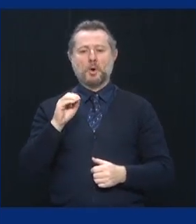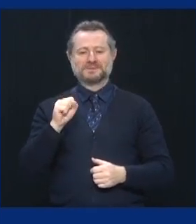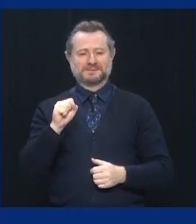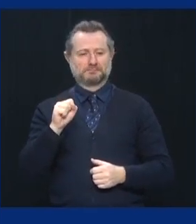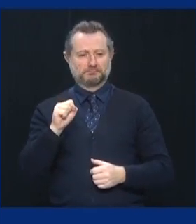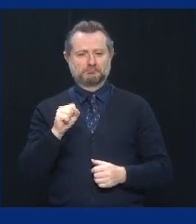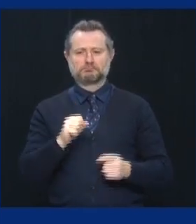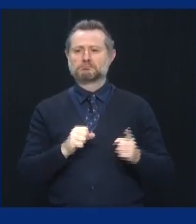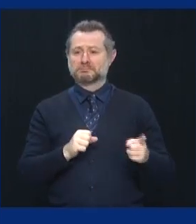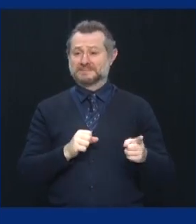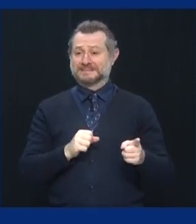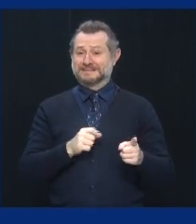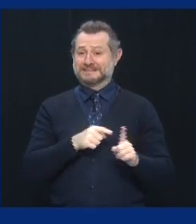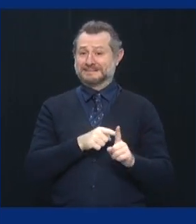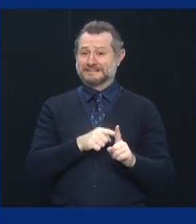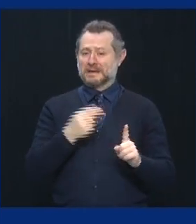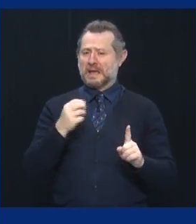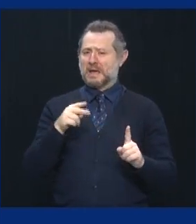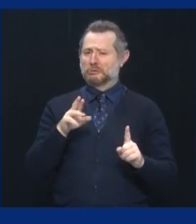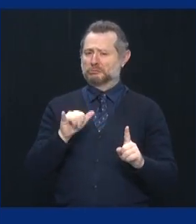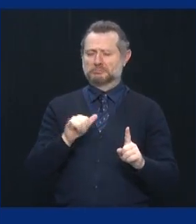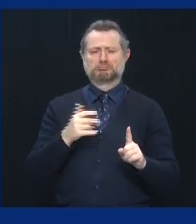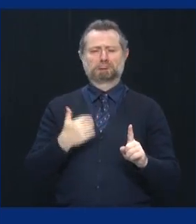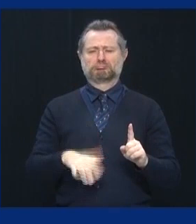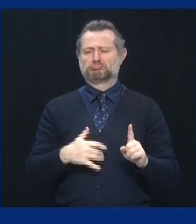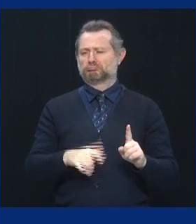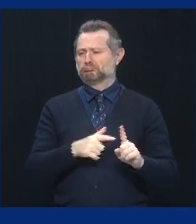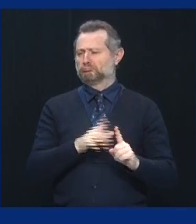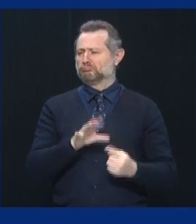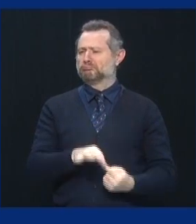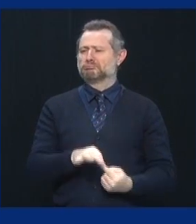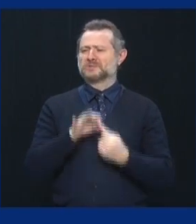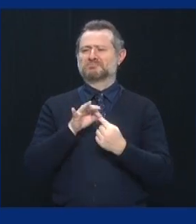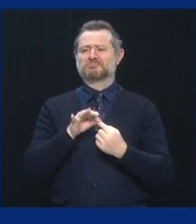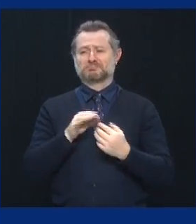SHE'LL BE HERE SHORTLY. HENRY MINOS IS HEAD OF SOMOS.